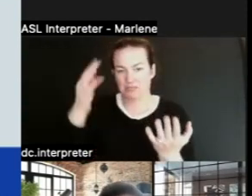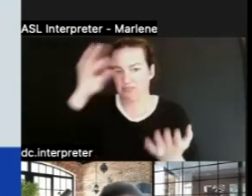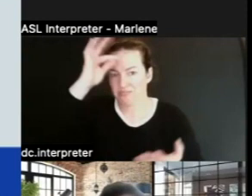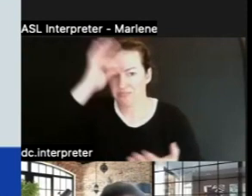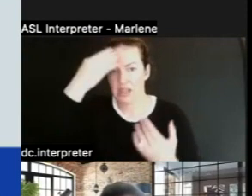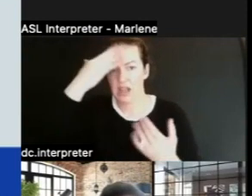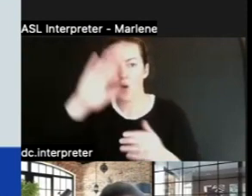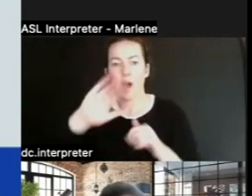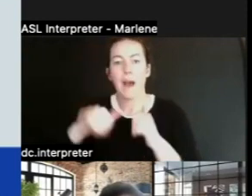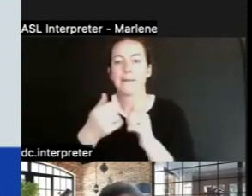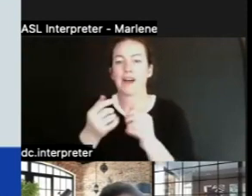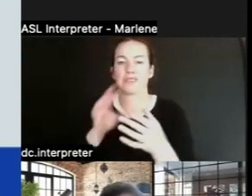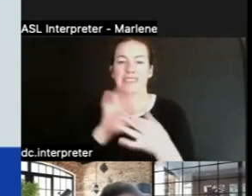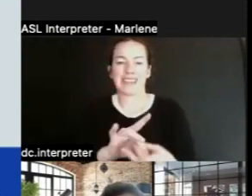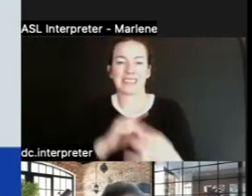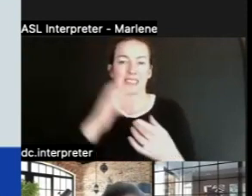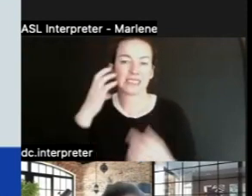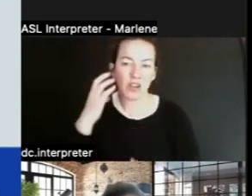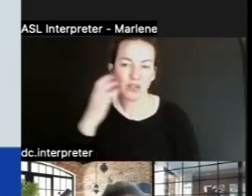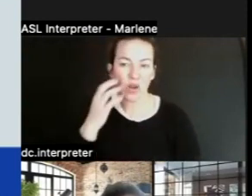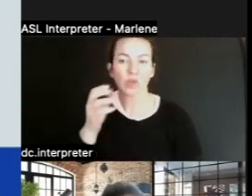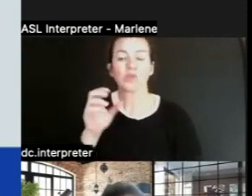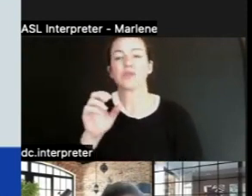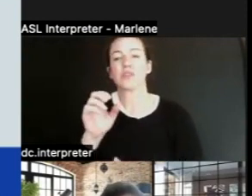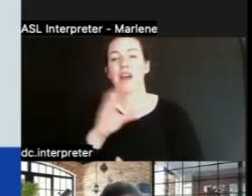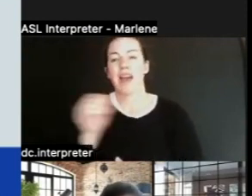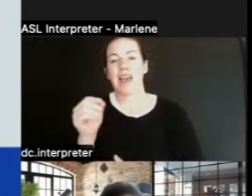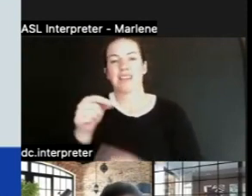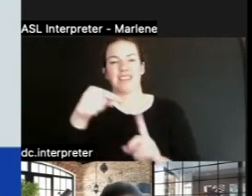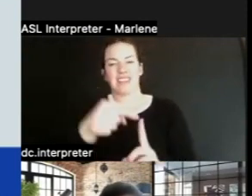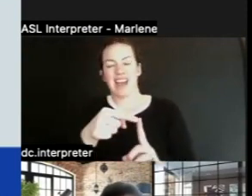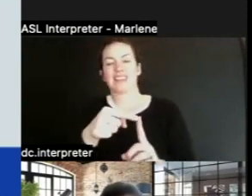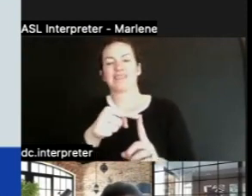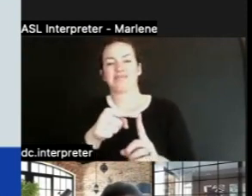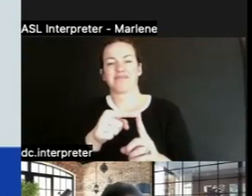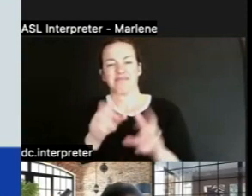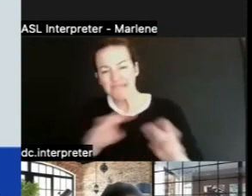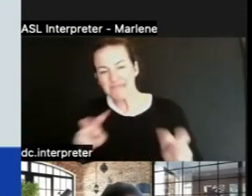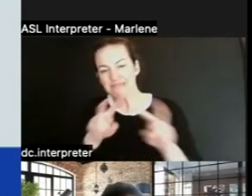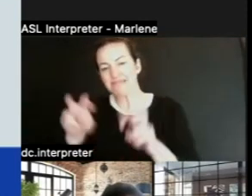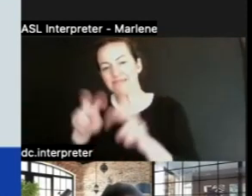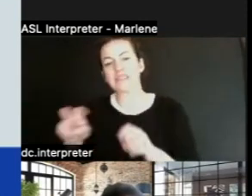with their cell phones. So with that creating some assessments and community engagements